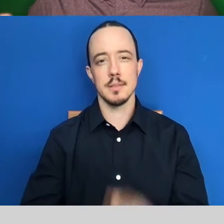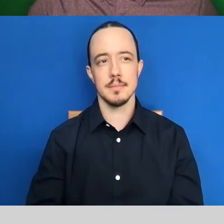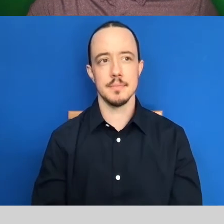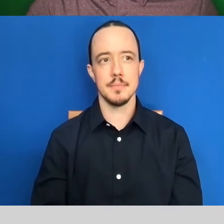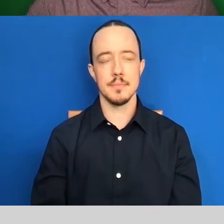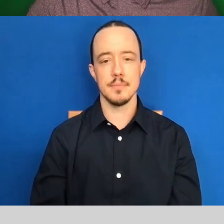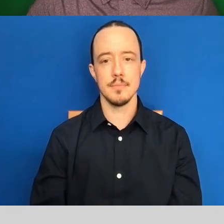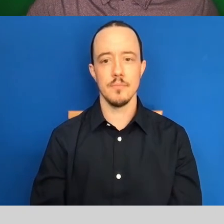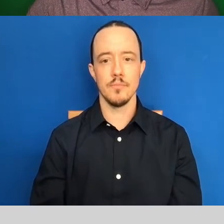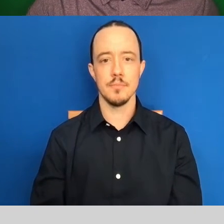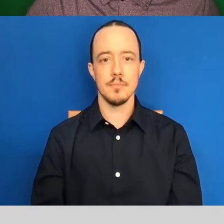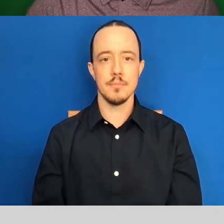Let's look at a few examples.